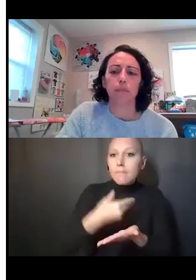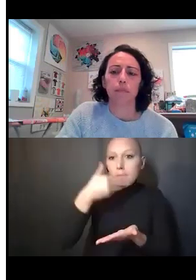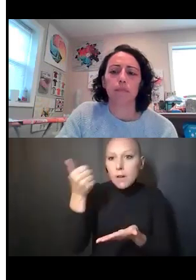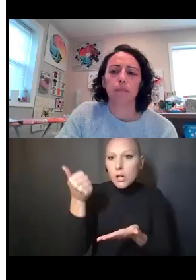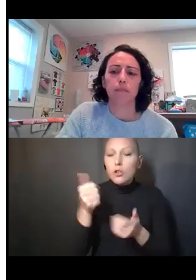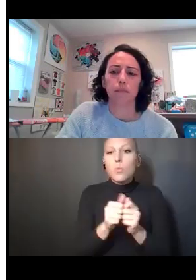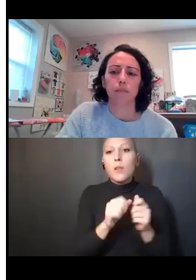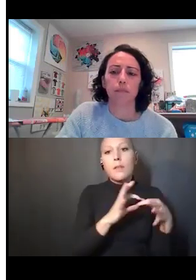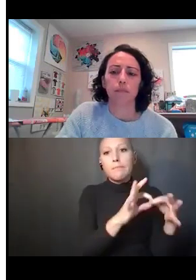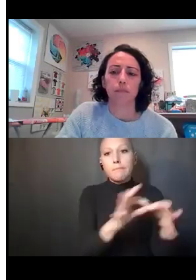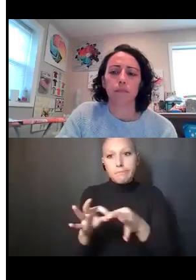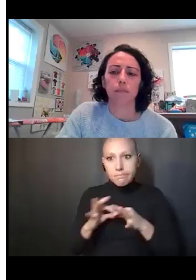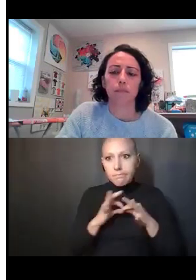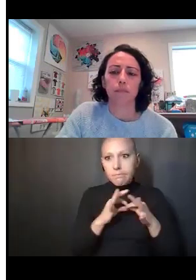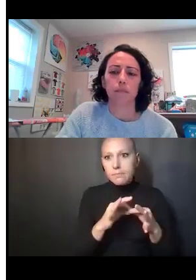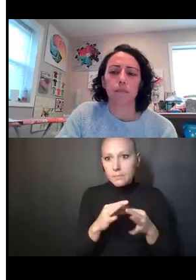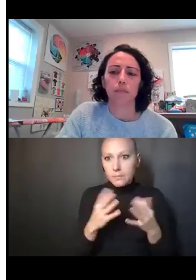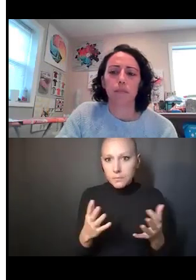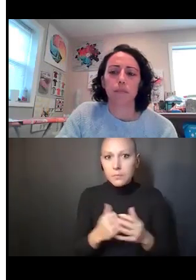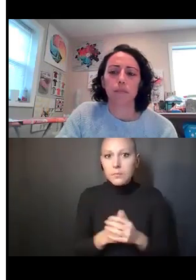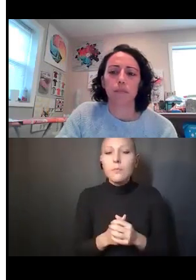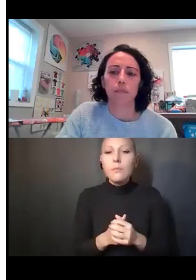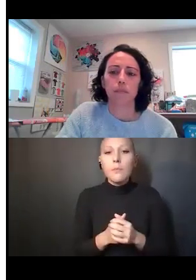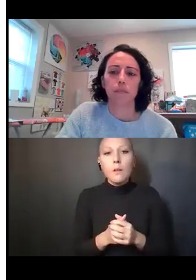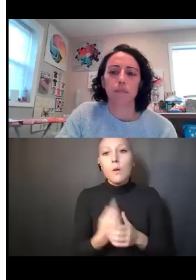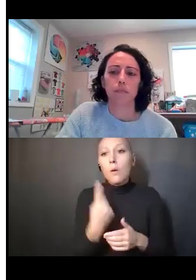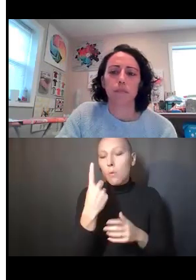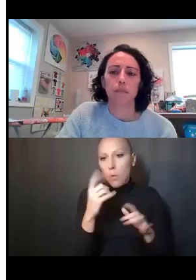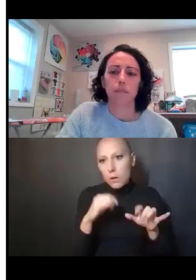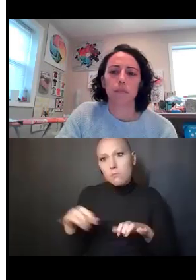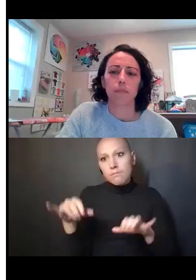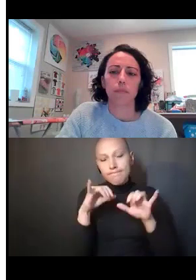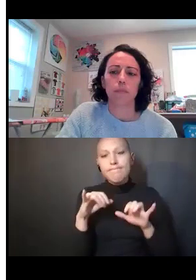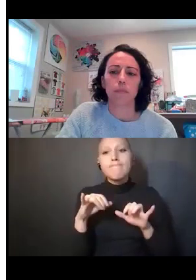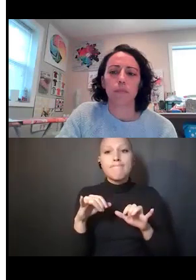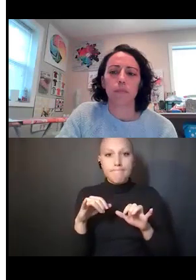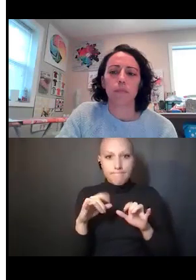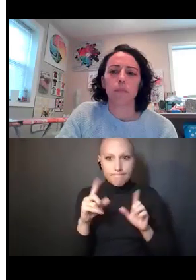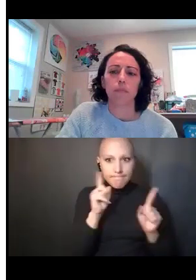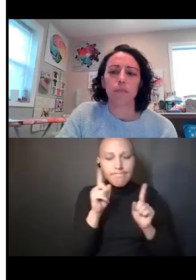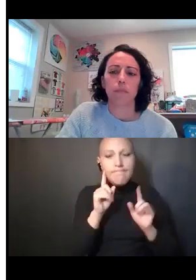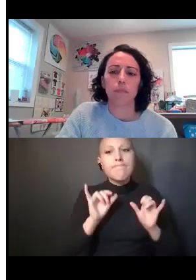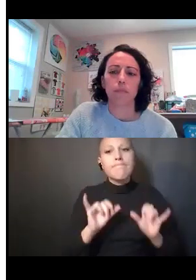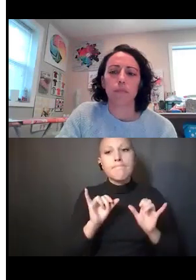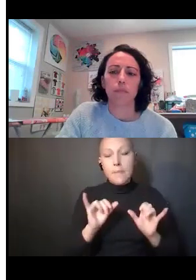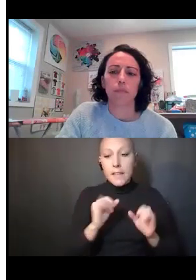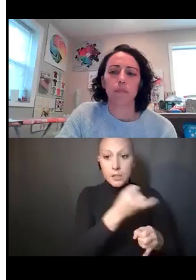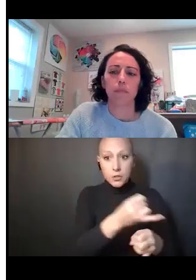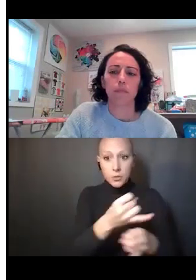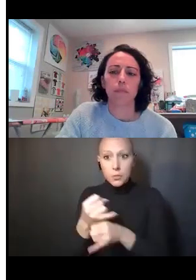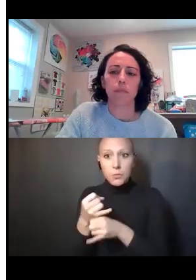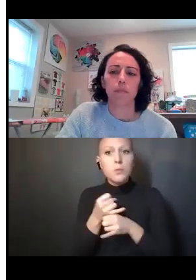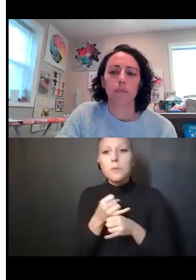Because one of the things we have heard is that the institutions are not aware, and we wanted to provide our institutions